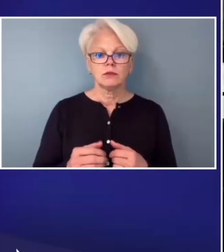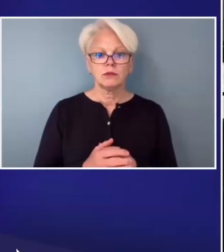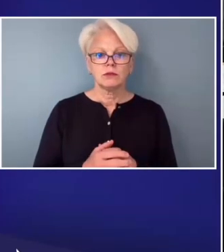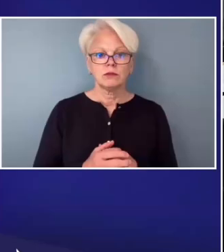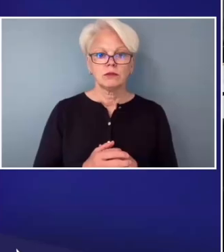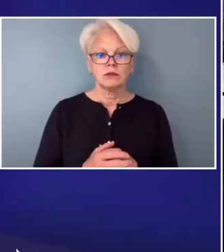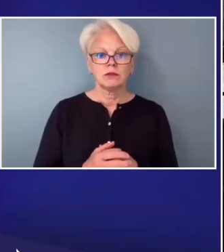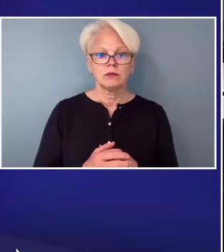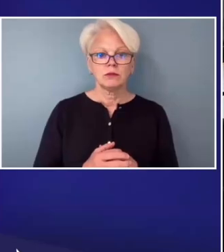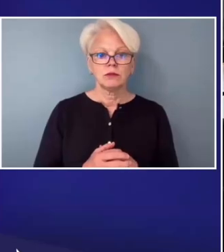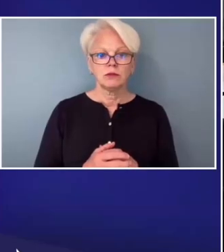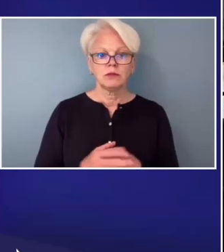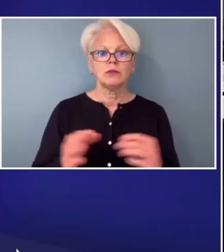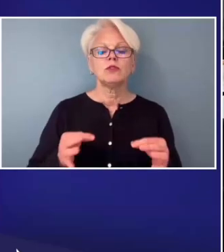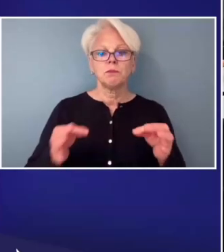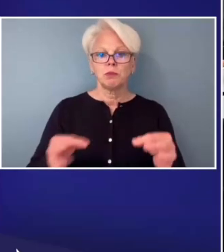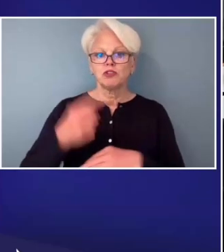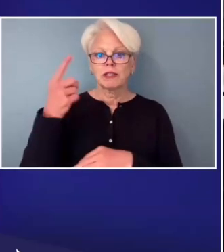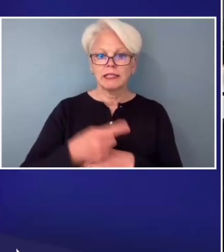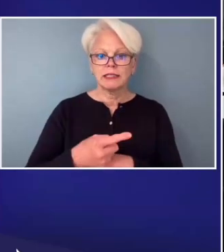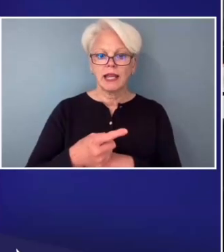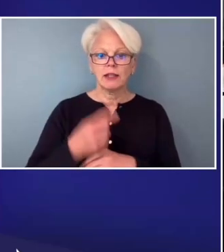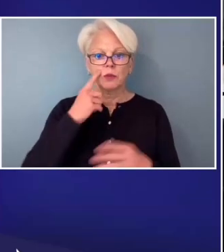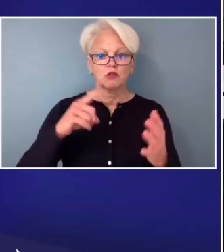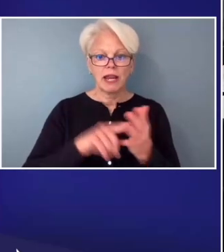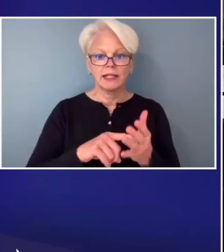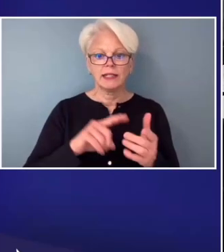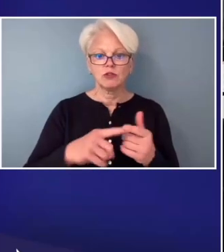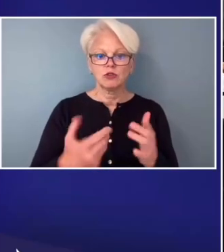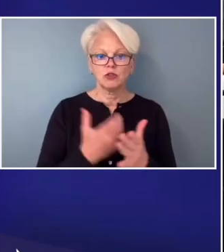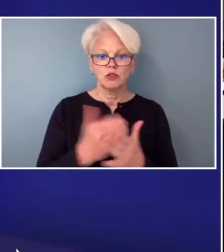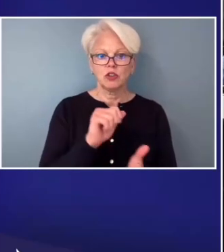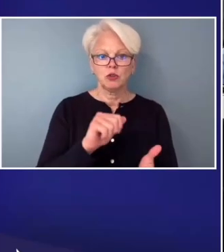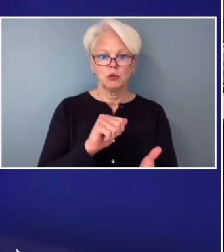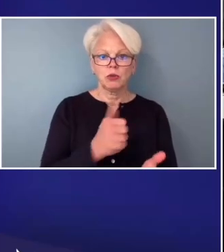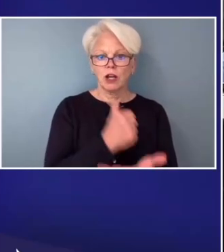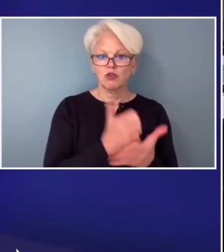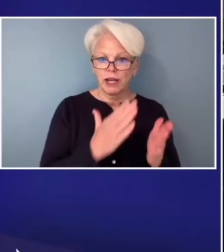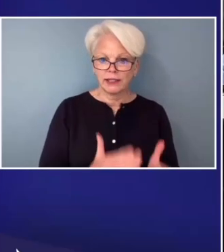regard to the recognition of new accreditors and a number of suggestions around there, and we did not accept that proposal.